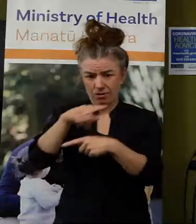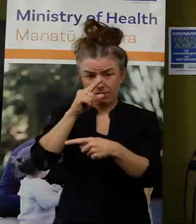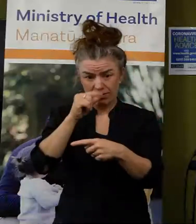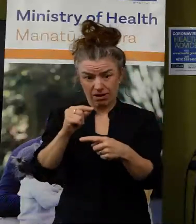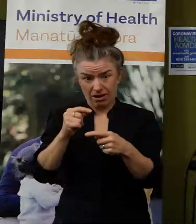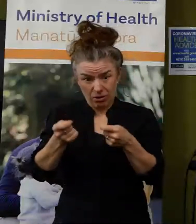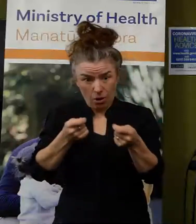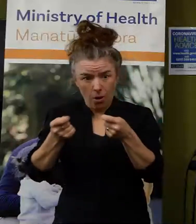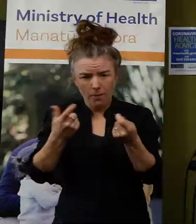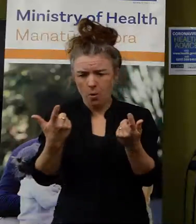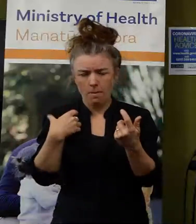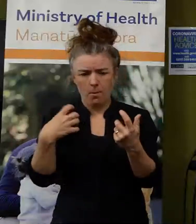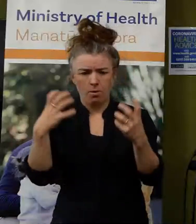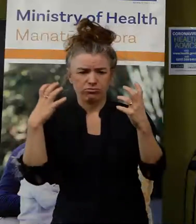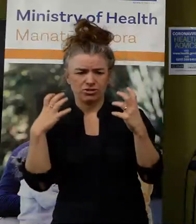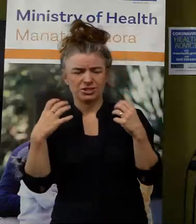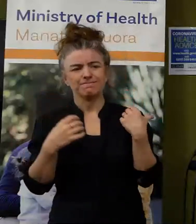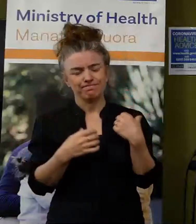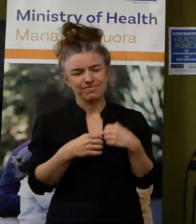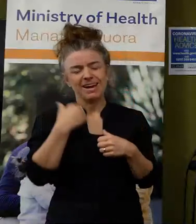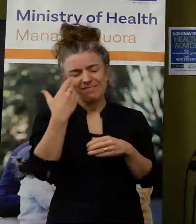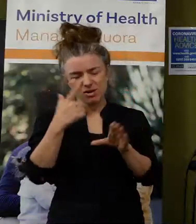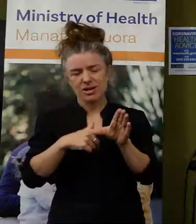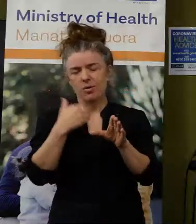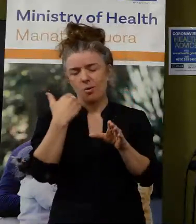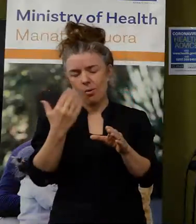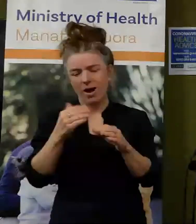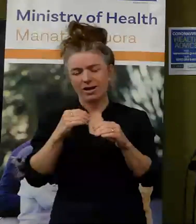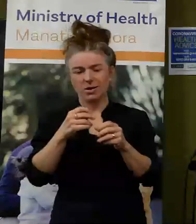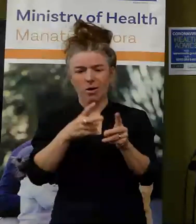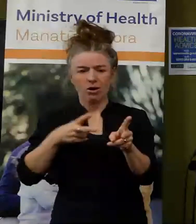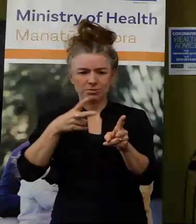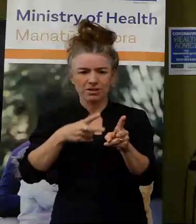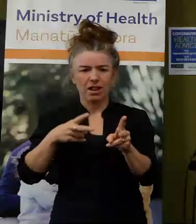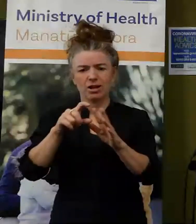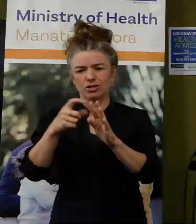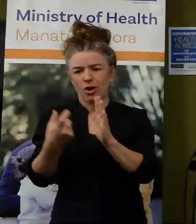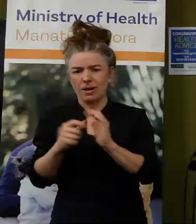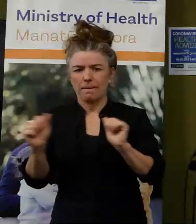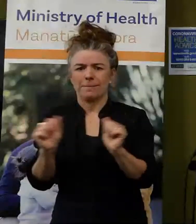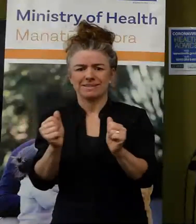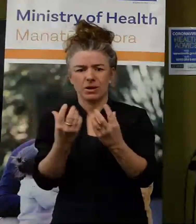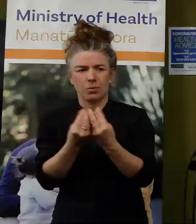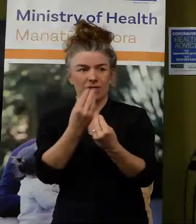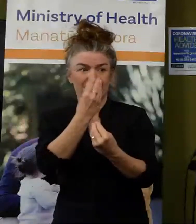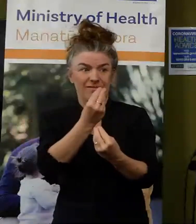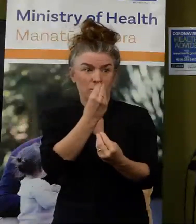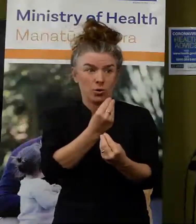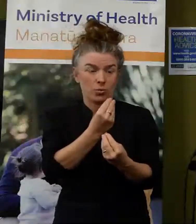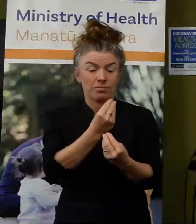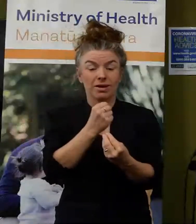during winter. And that happens each year. If we also get a COVID-19 outbreak superimposed